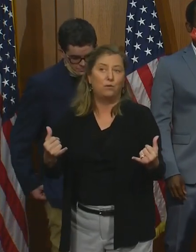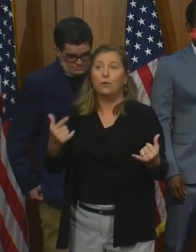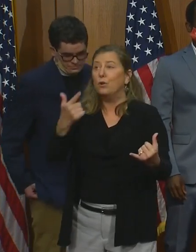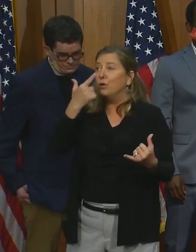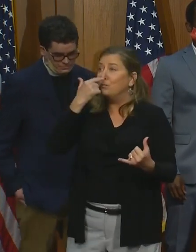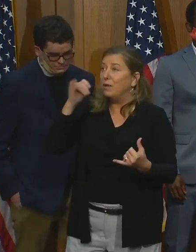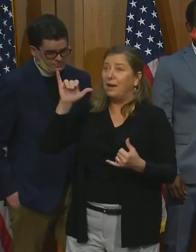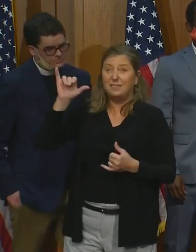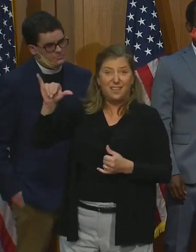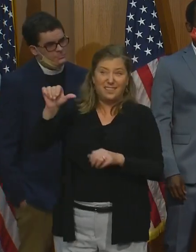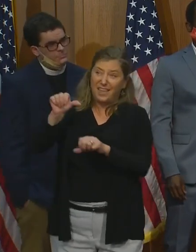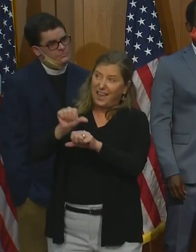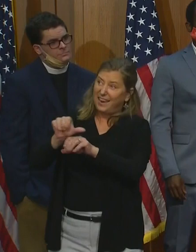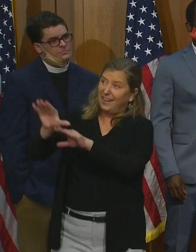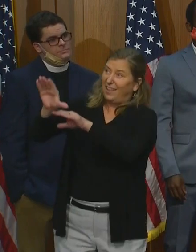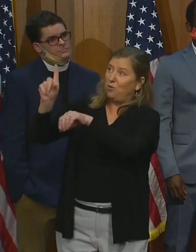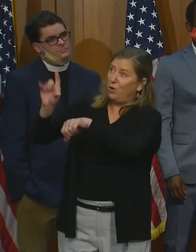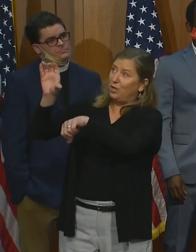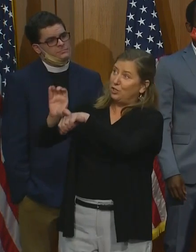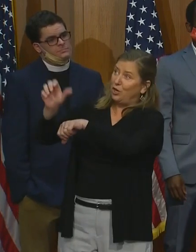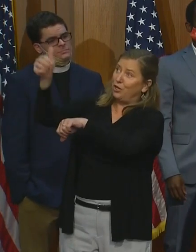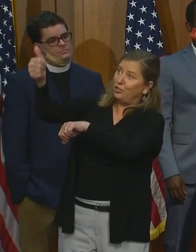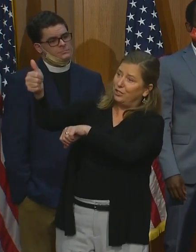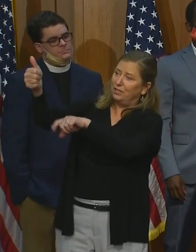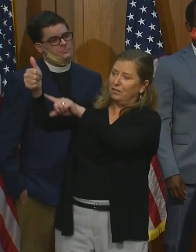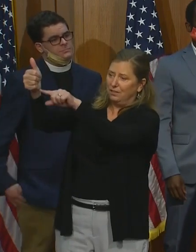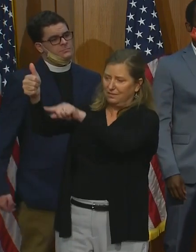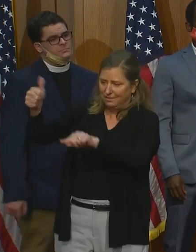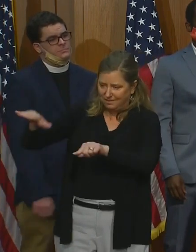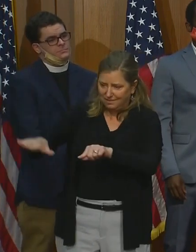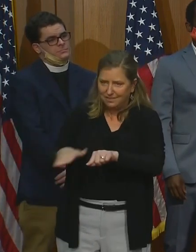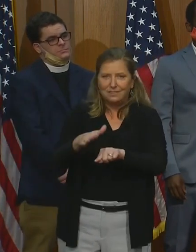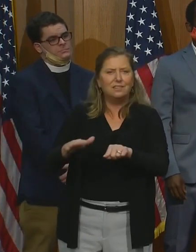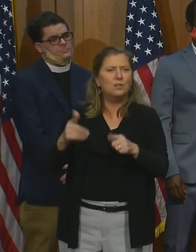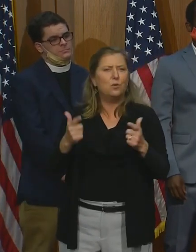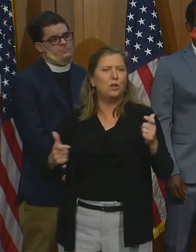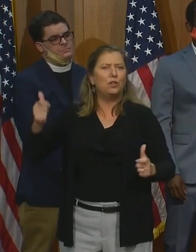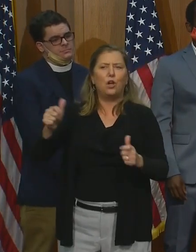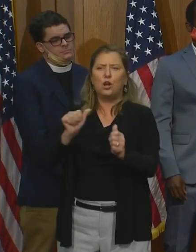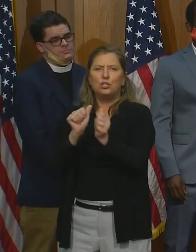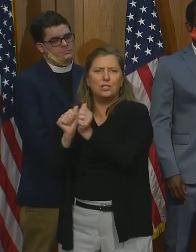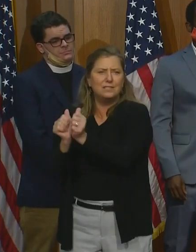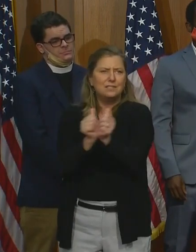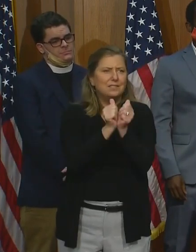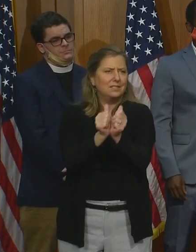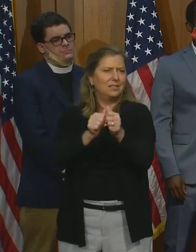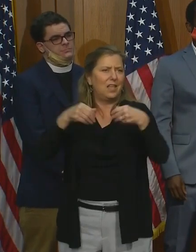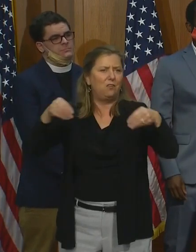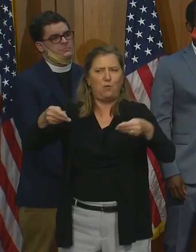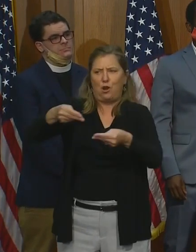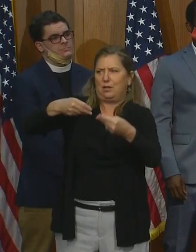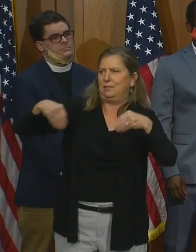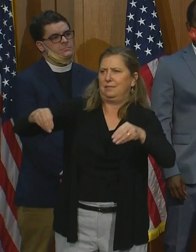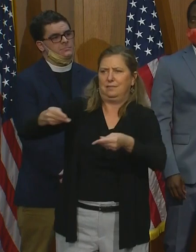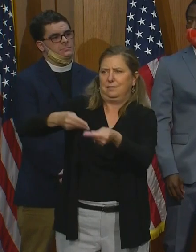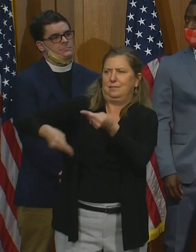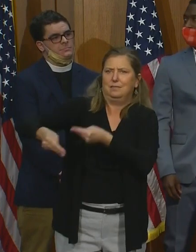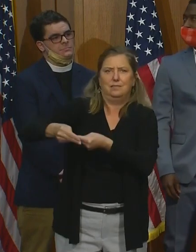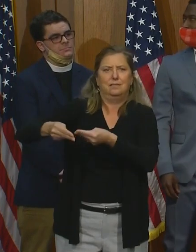BECAUSE AT THE BOTTOM. OF THAT VERY SAME HILL ONE OF THE